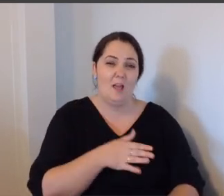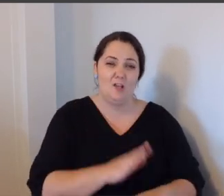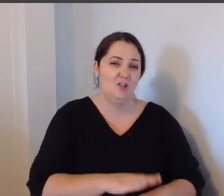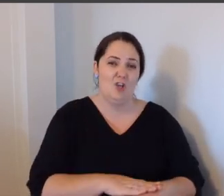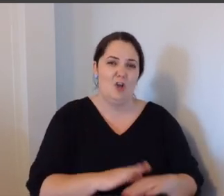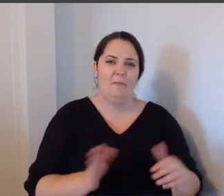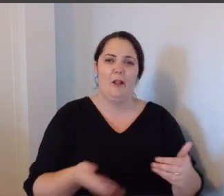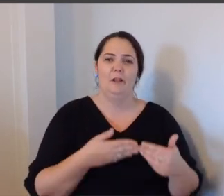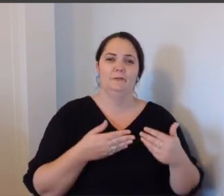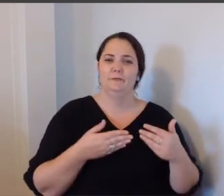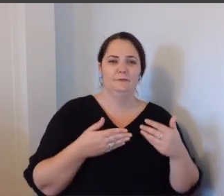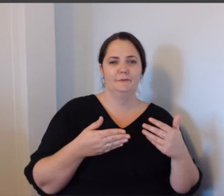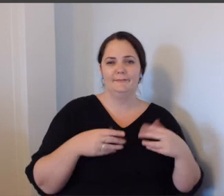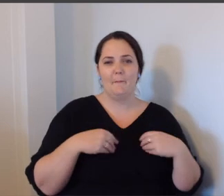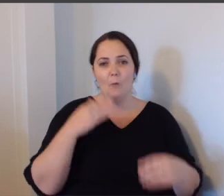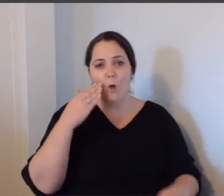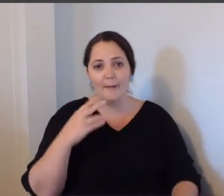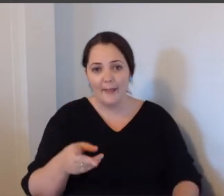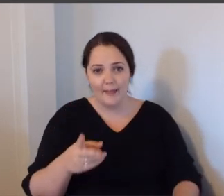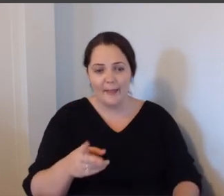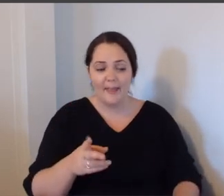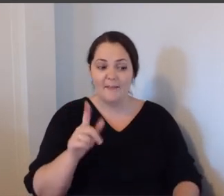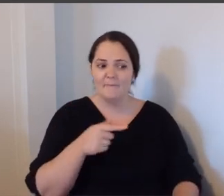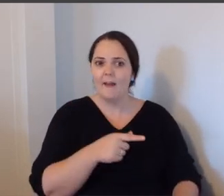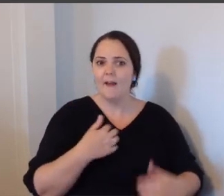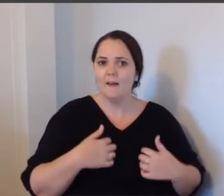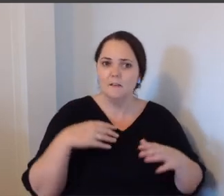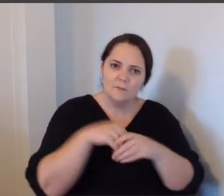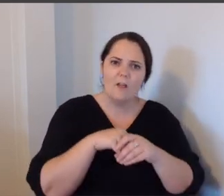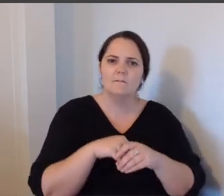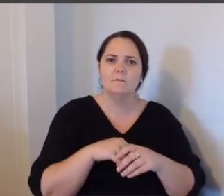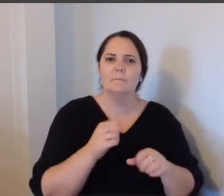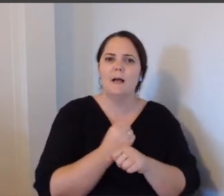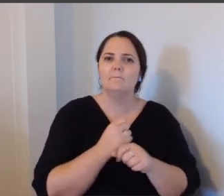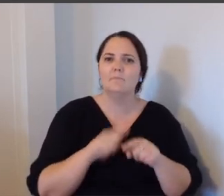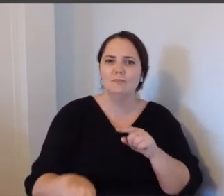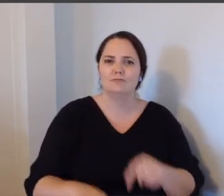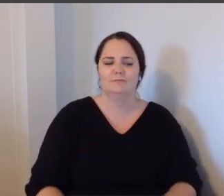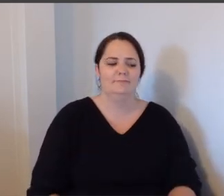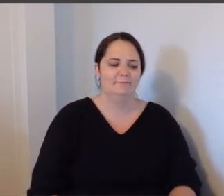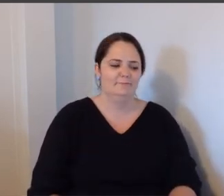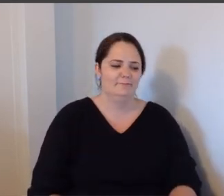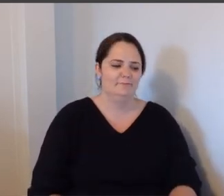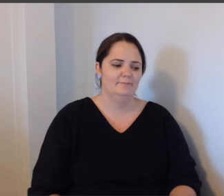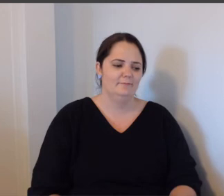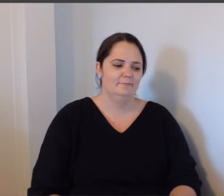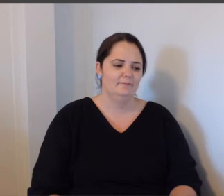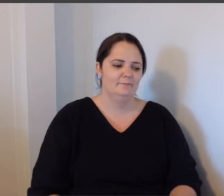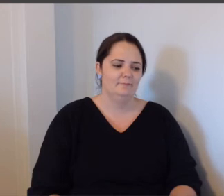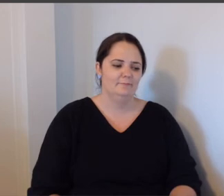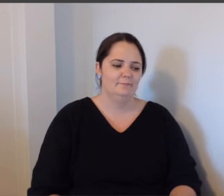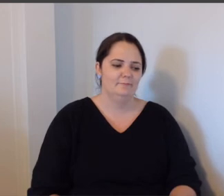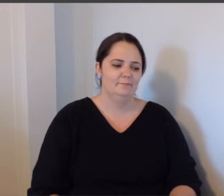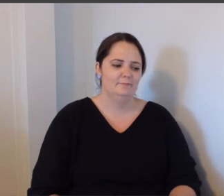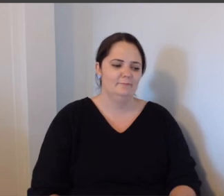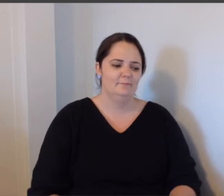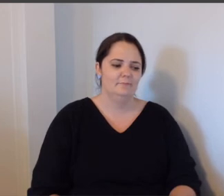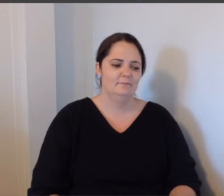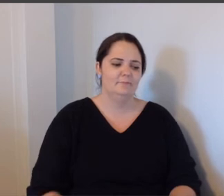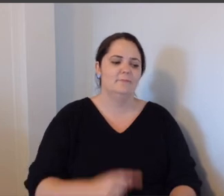at the time. Now another, the other woman artist who is included in the exhibition is Vigée Le Brun,